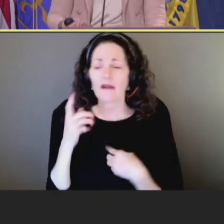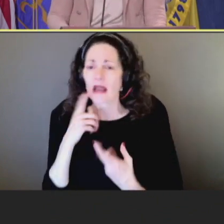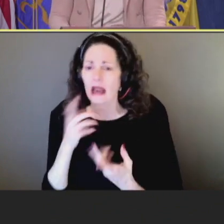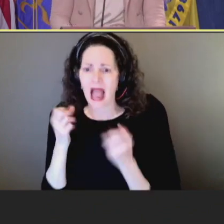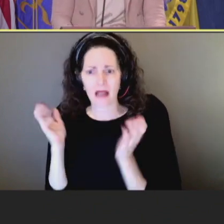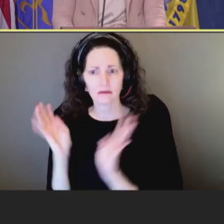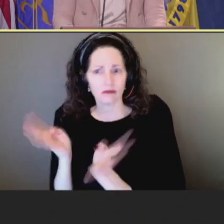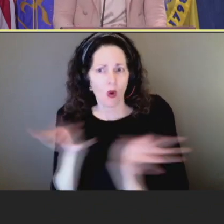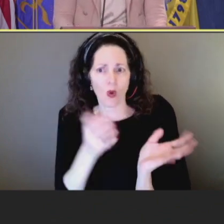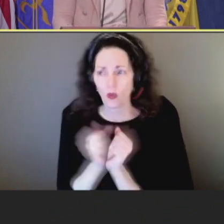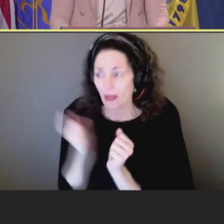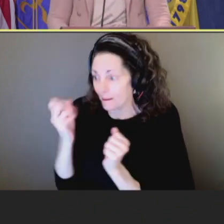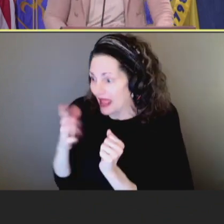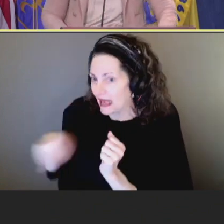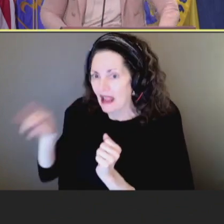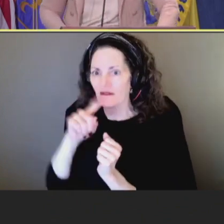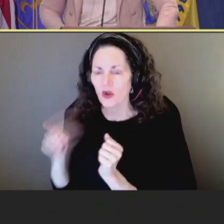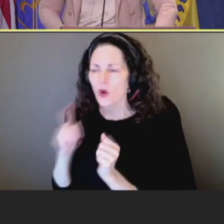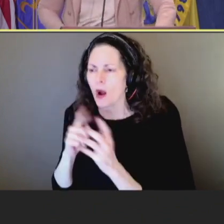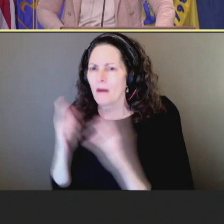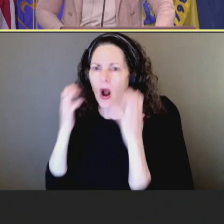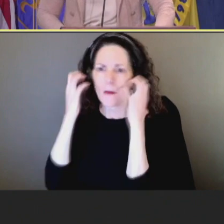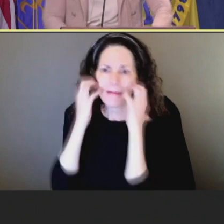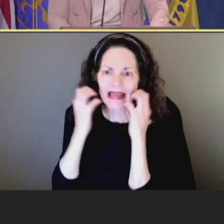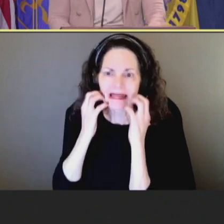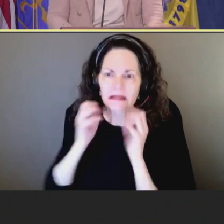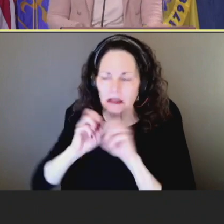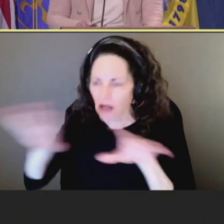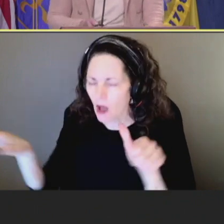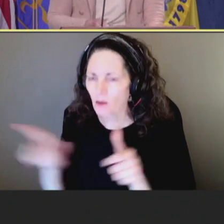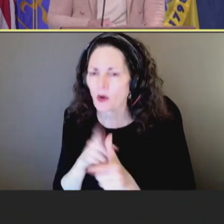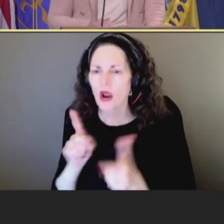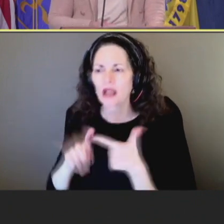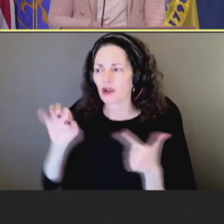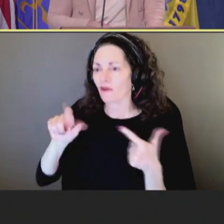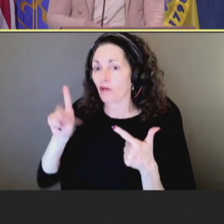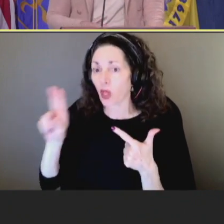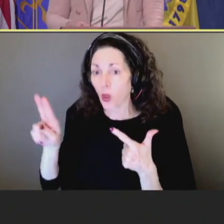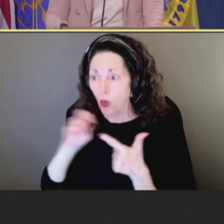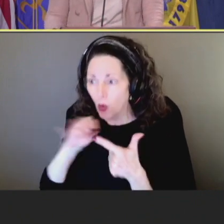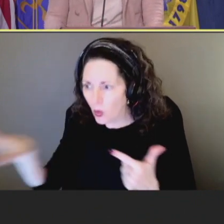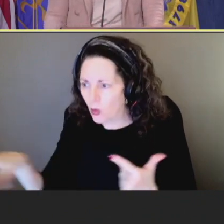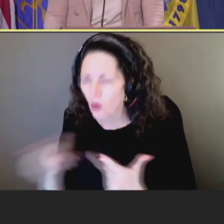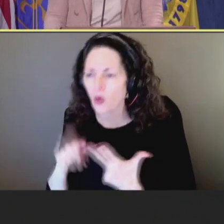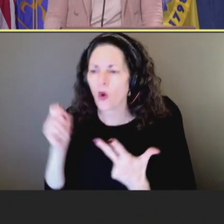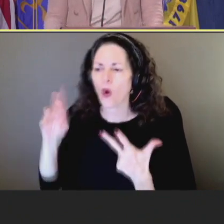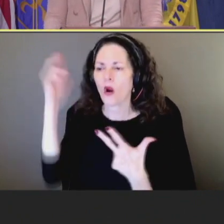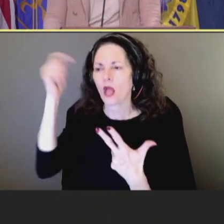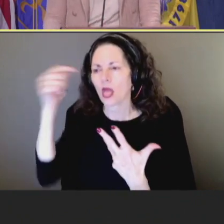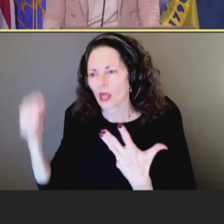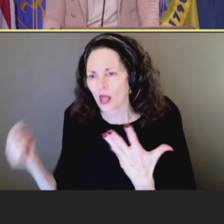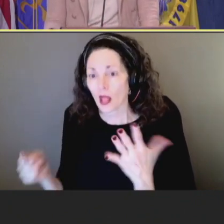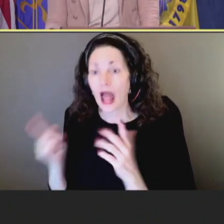flu every year. Those were the stories that I was covering. And then in 2019, I was diagnosed with